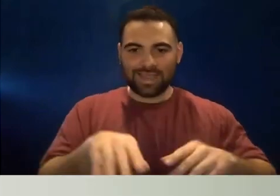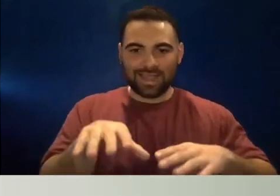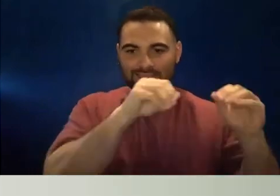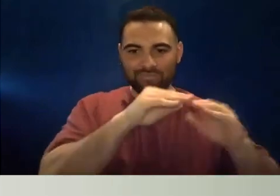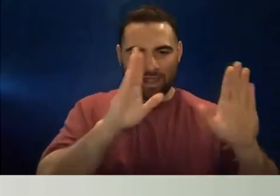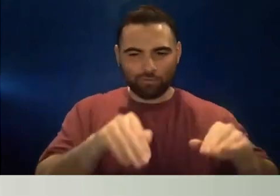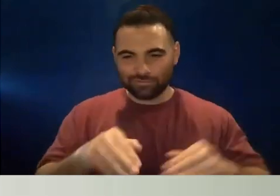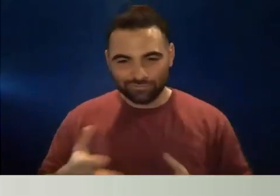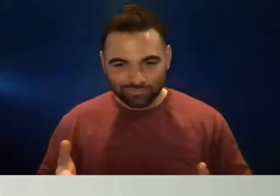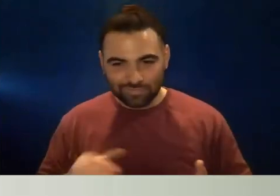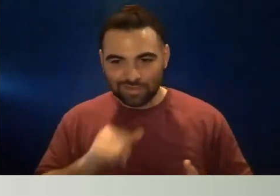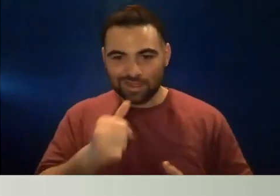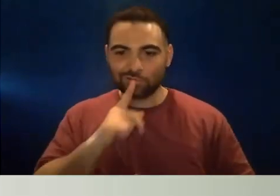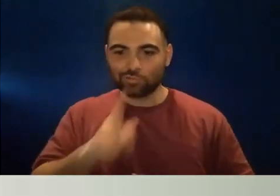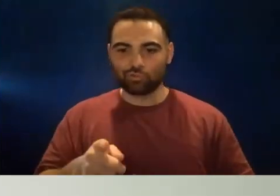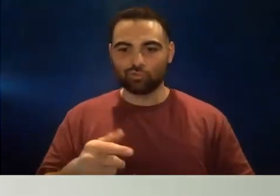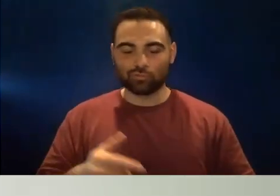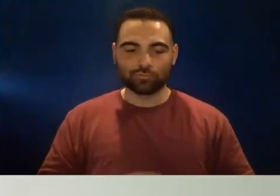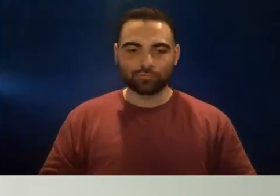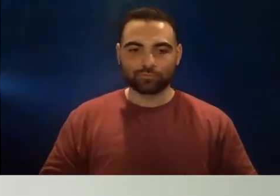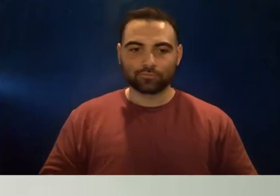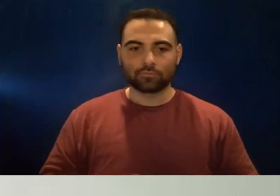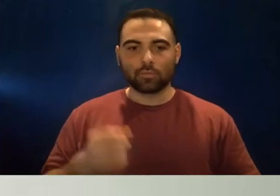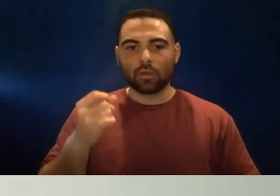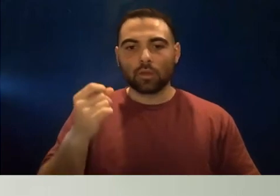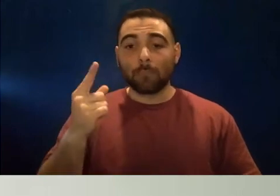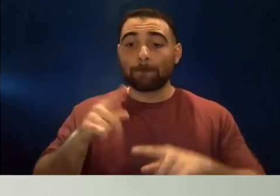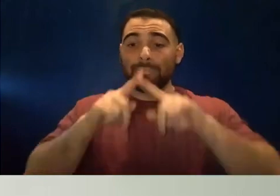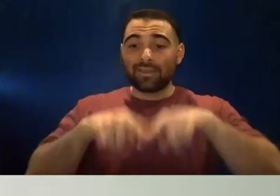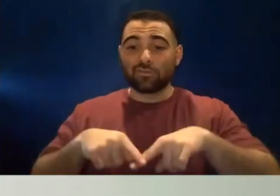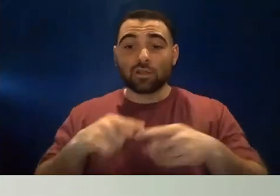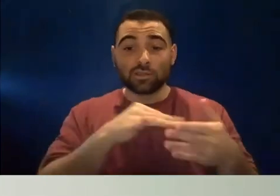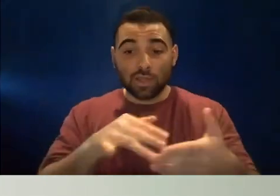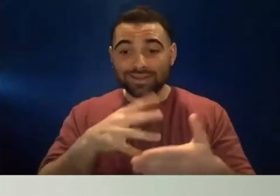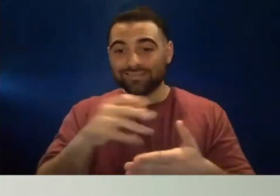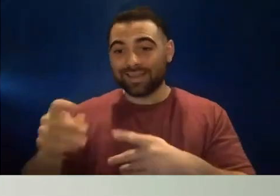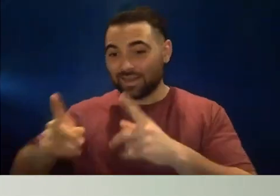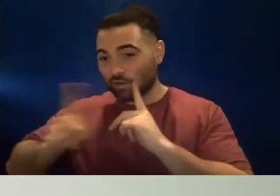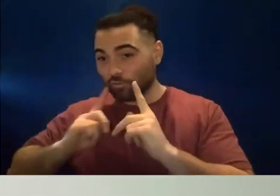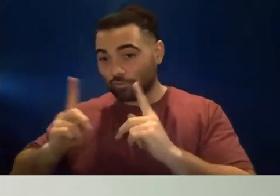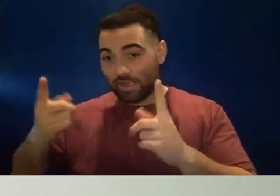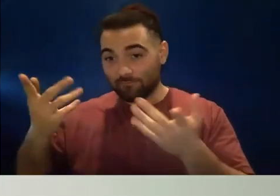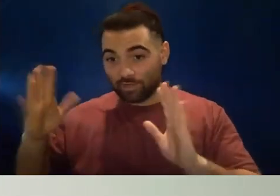and through qualitative studies and interviews that I've done, people have told me that it does impact